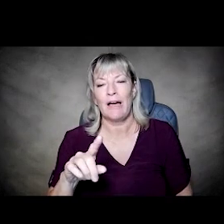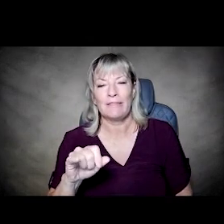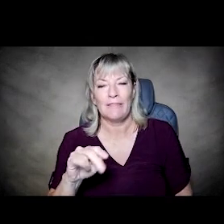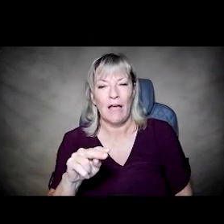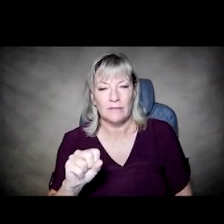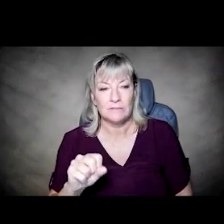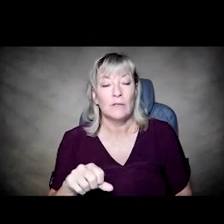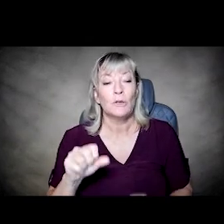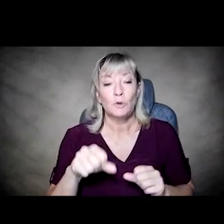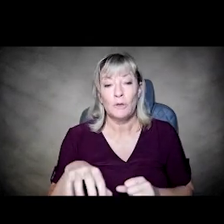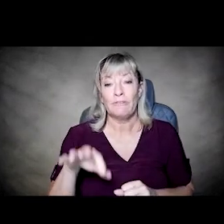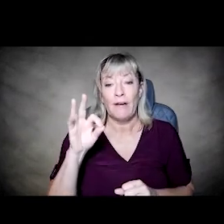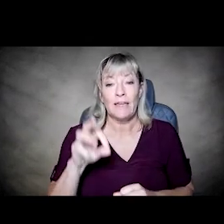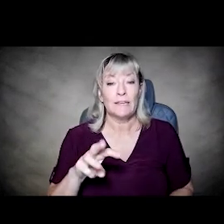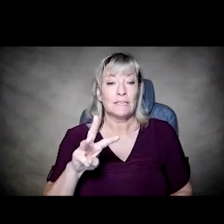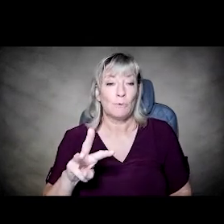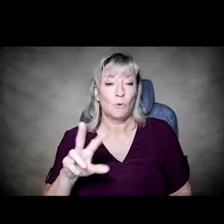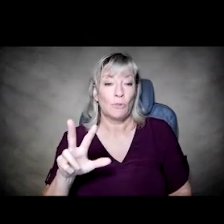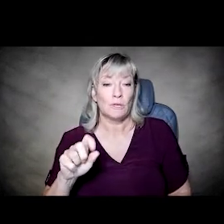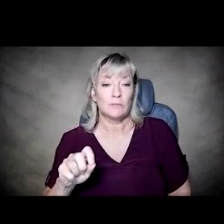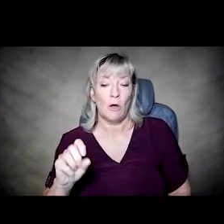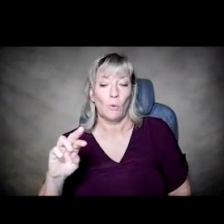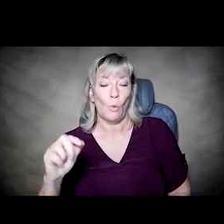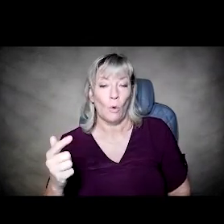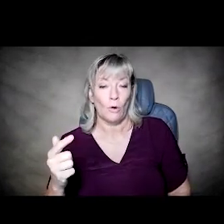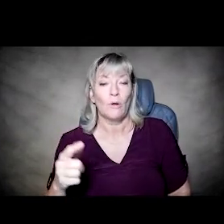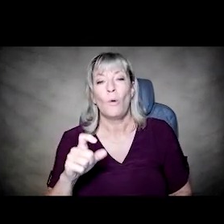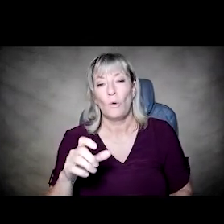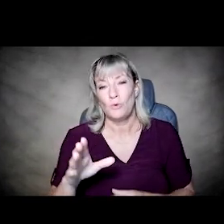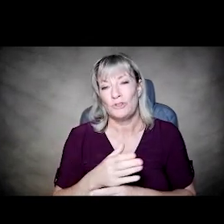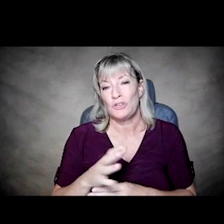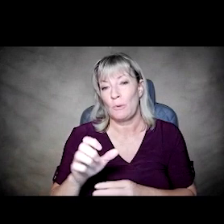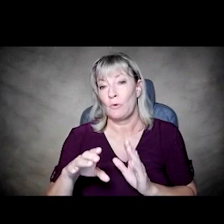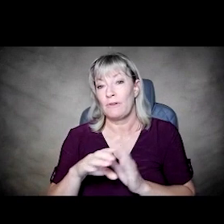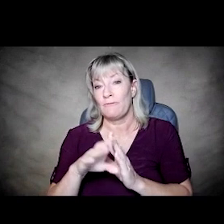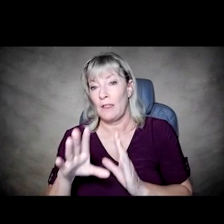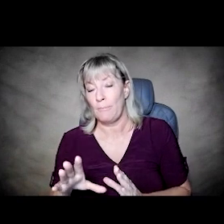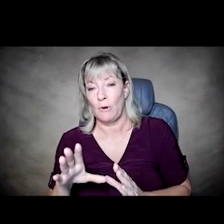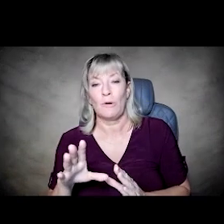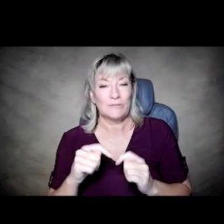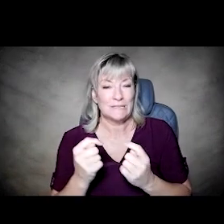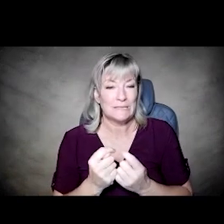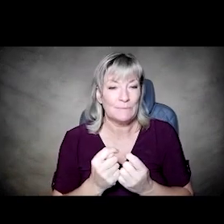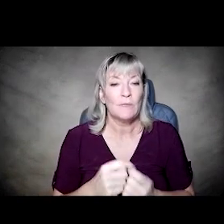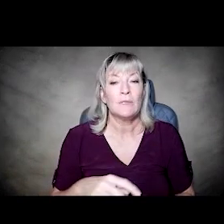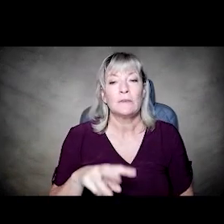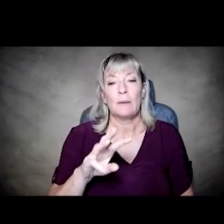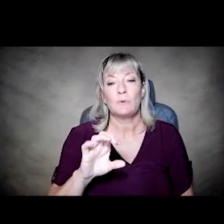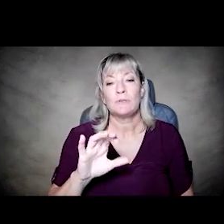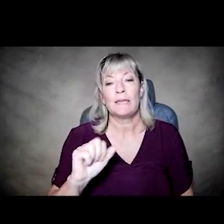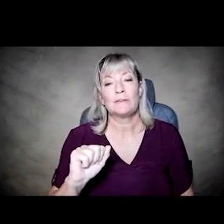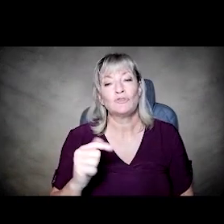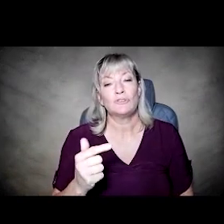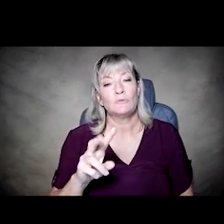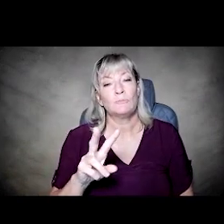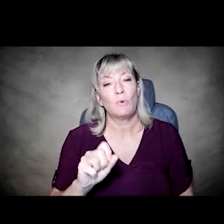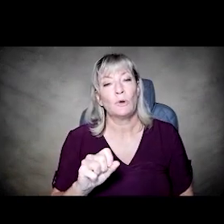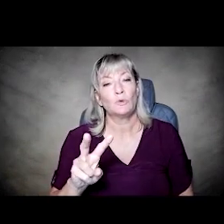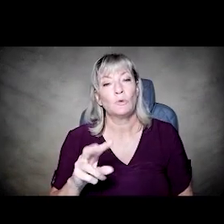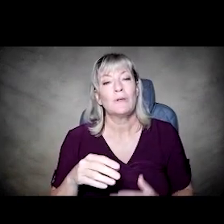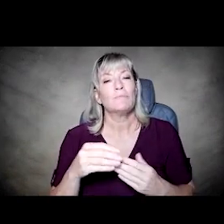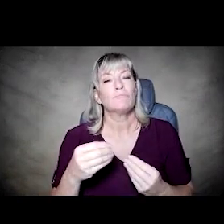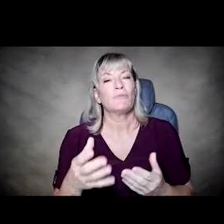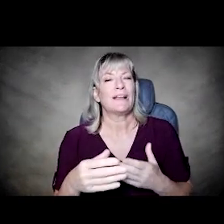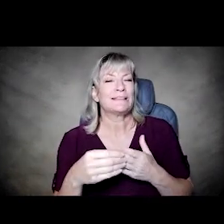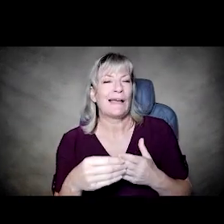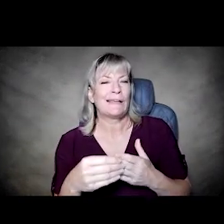w3.org and shared with your developer or IT team. WCAG 2.2 provides guidance on how to properly set